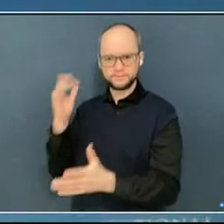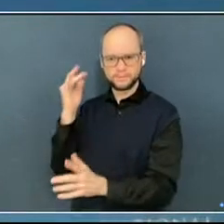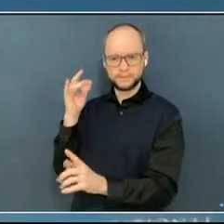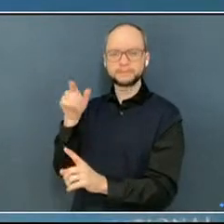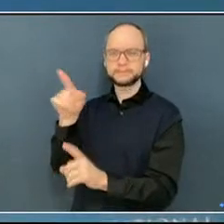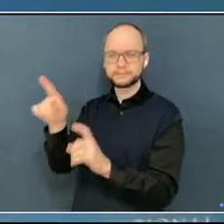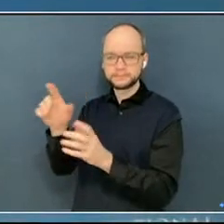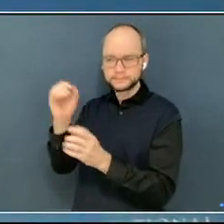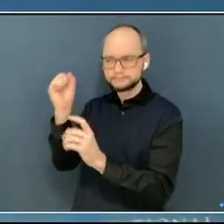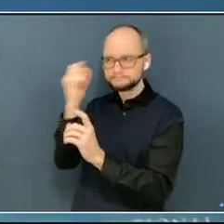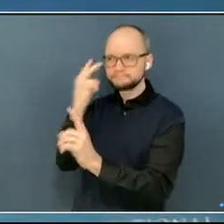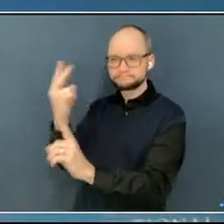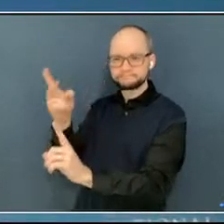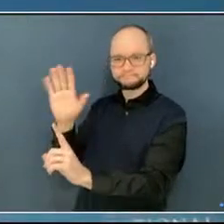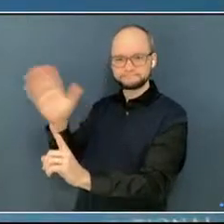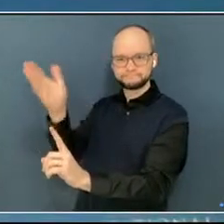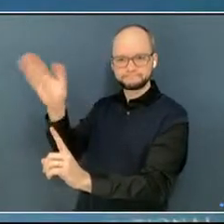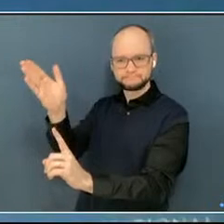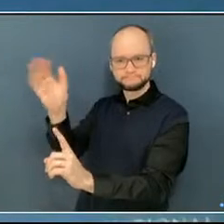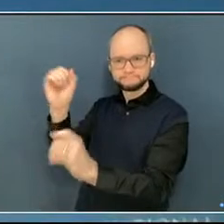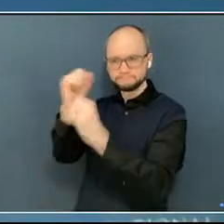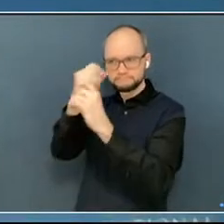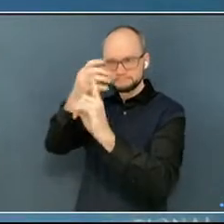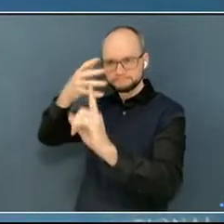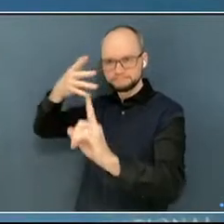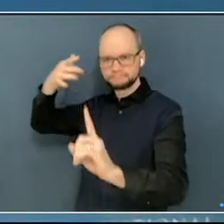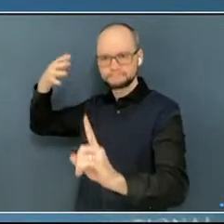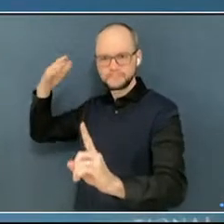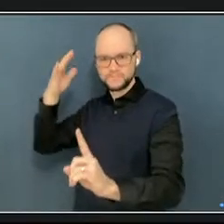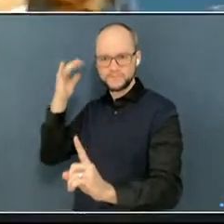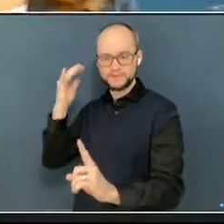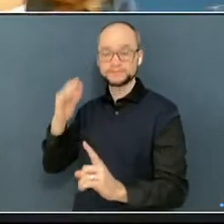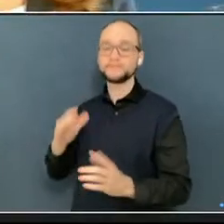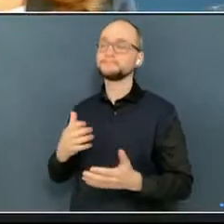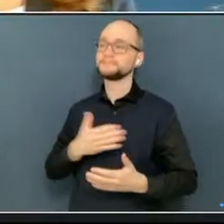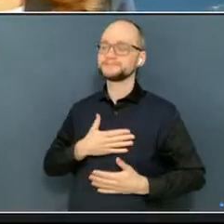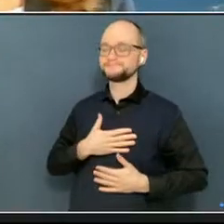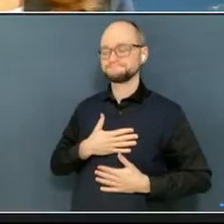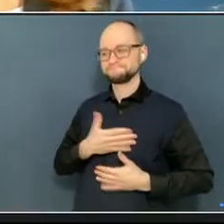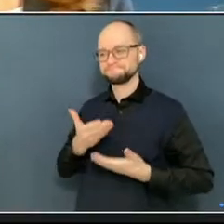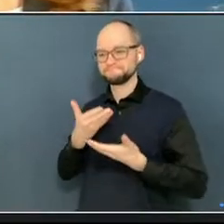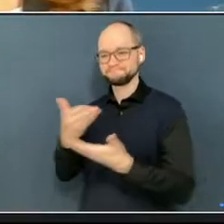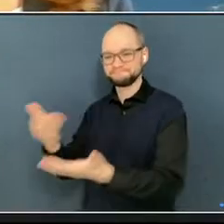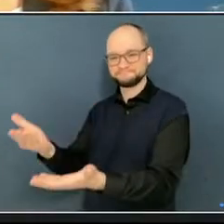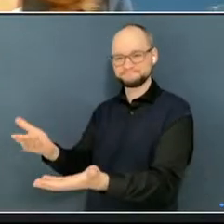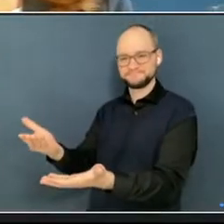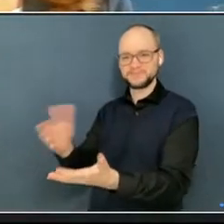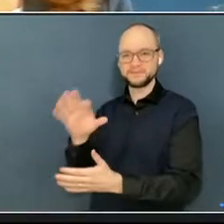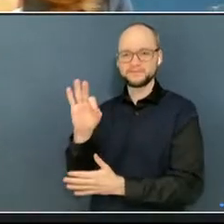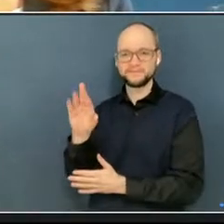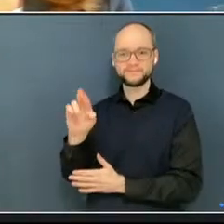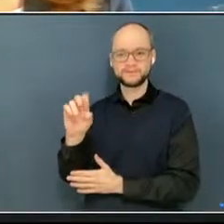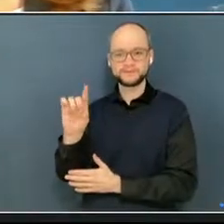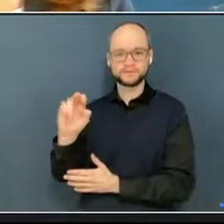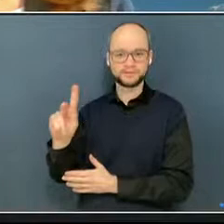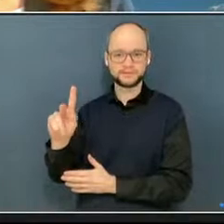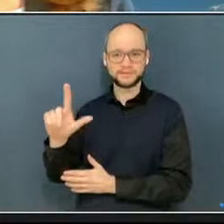warm welcome to Frederick Law Olmsted.